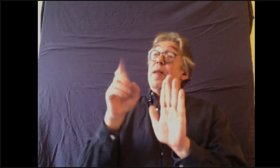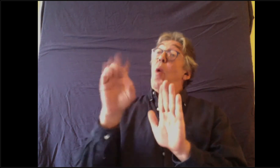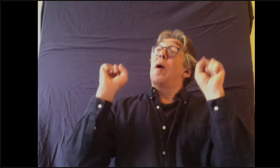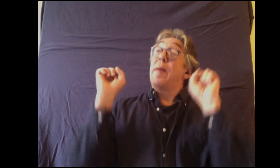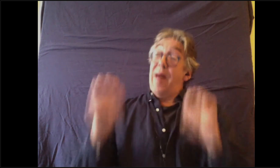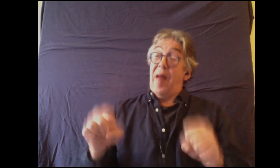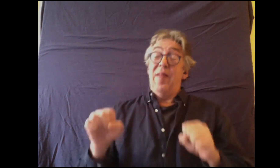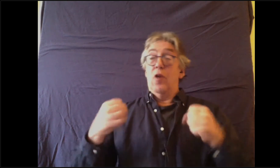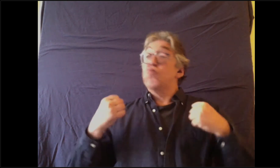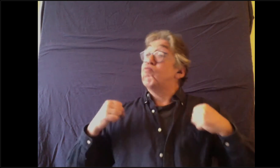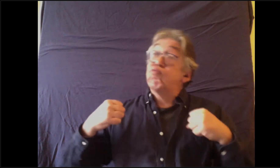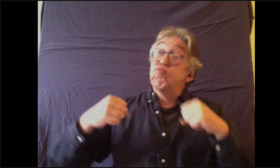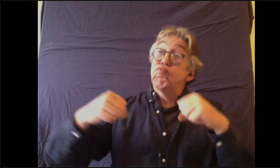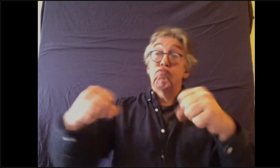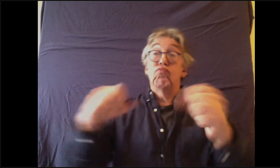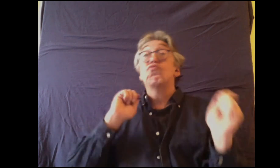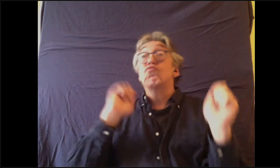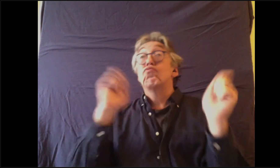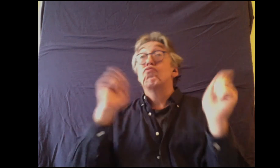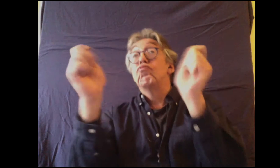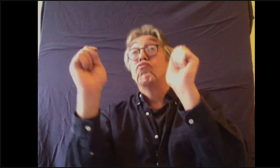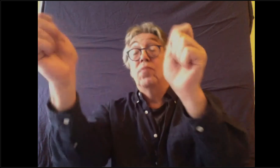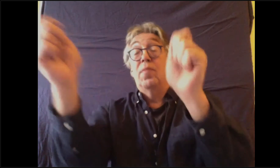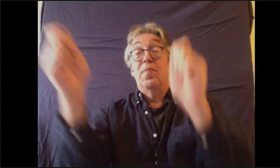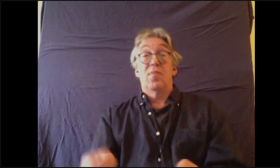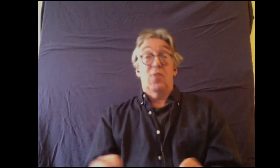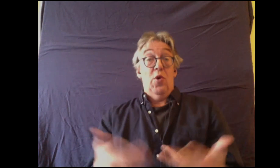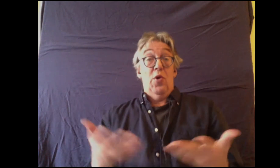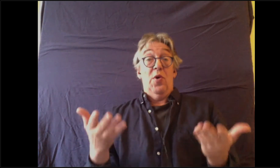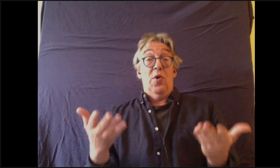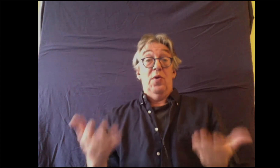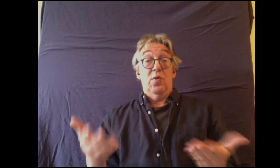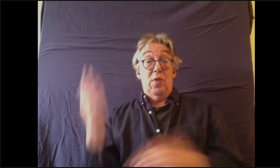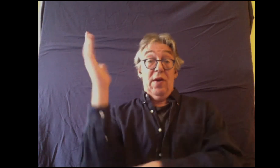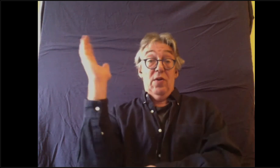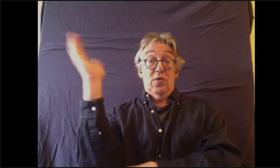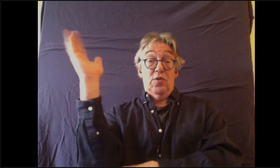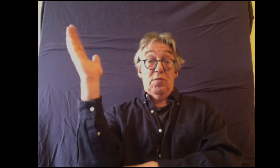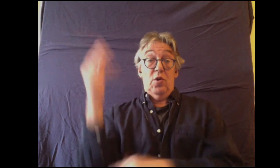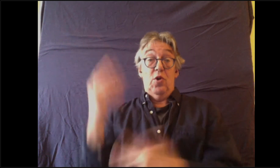So today we have three wonderful speakers who will tell you more about the topic.